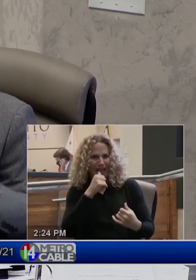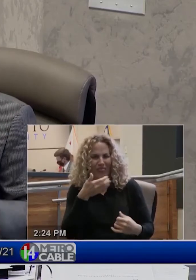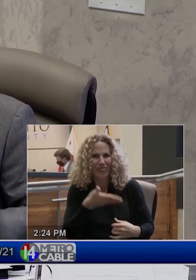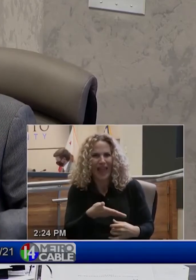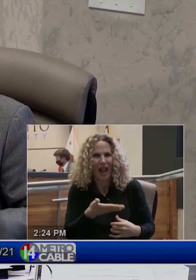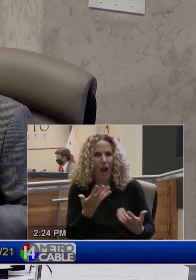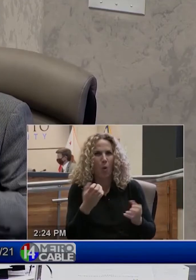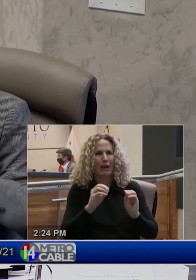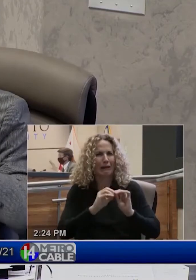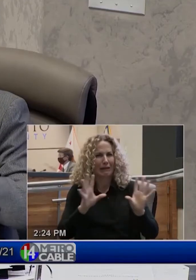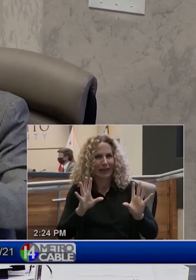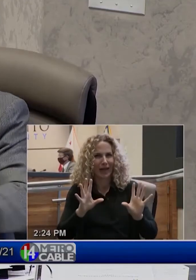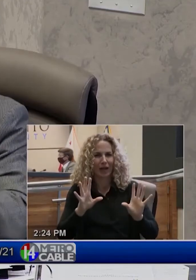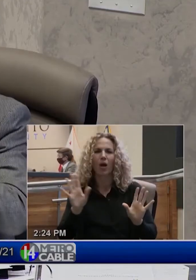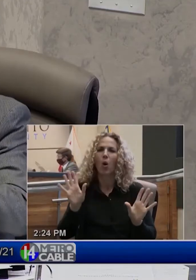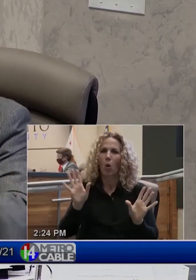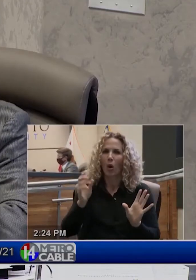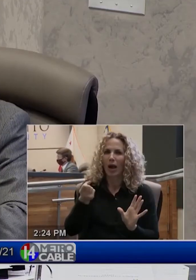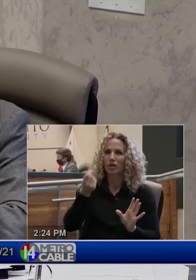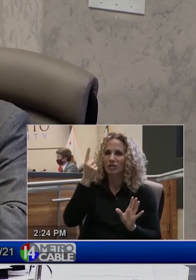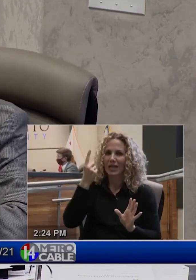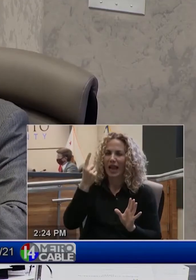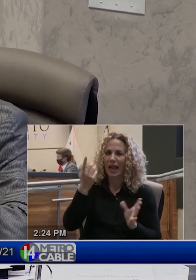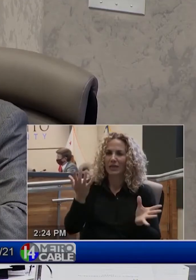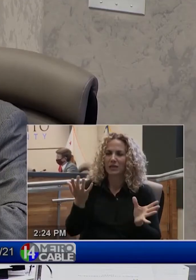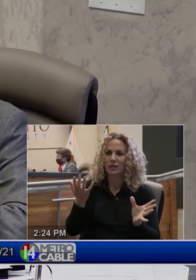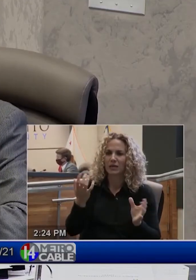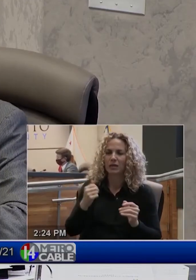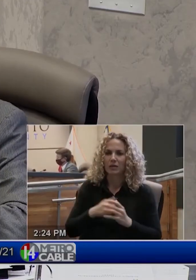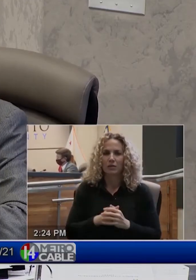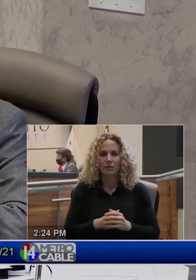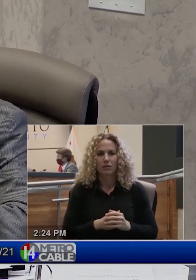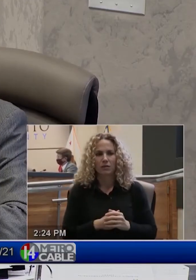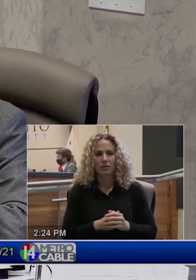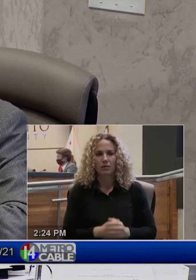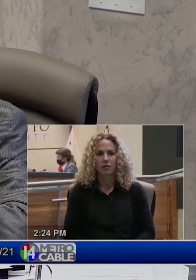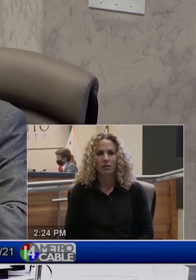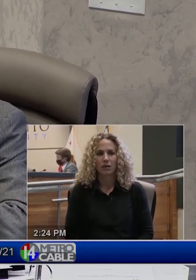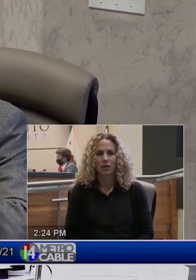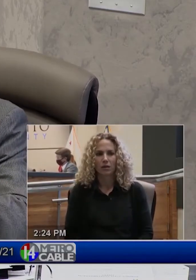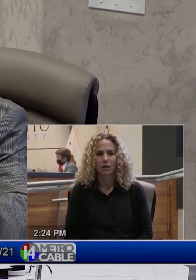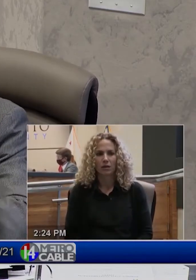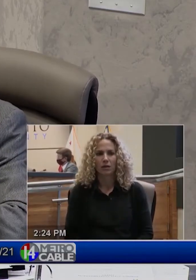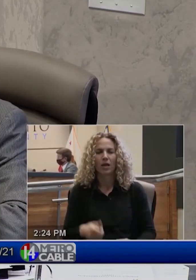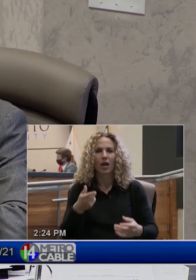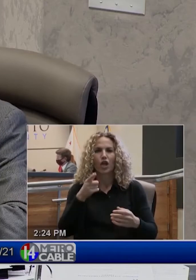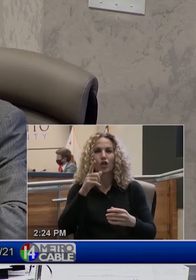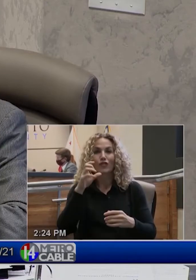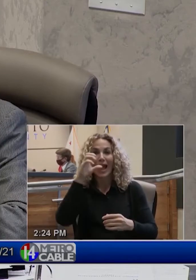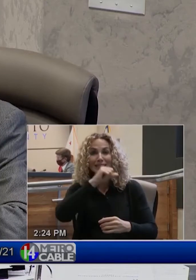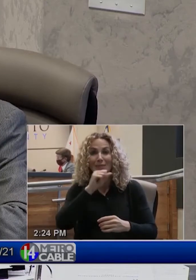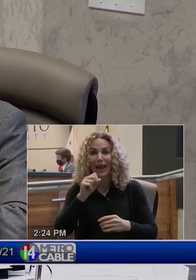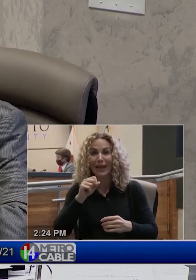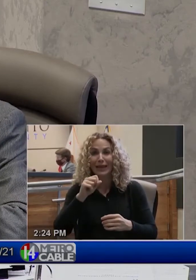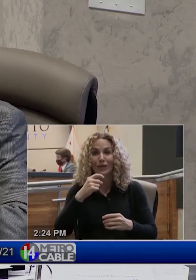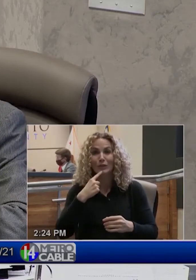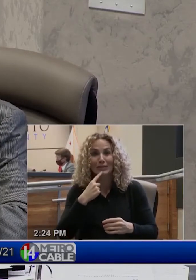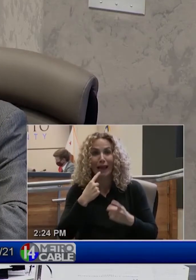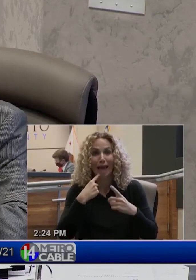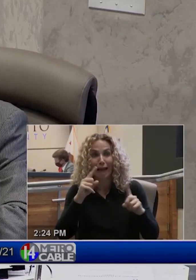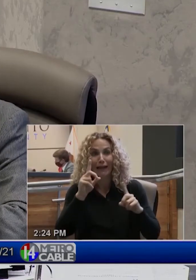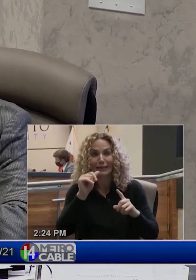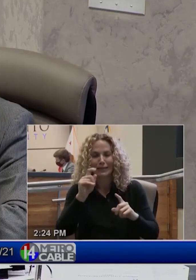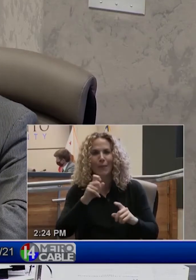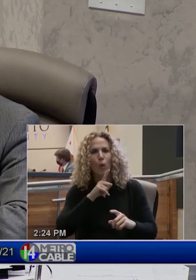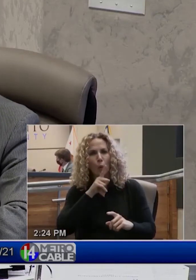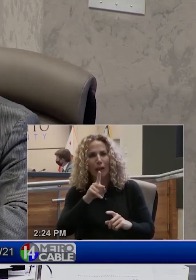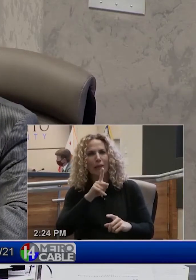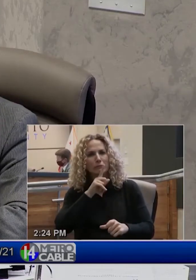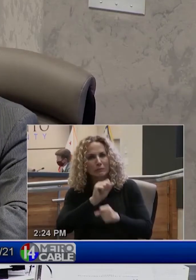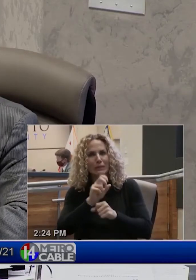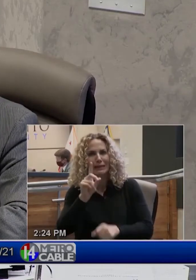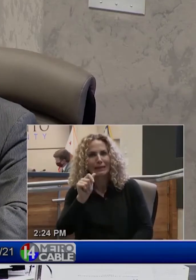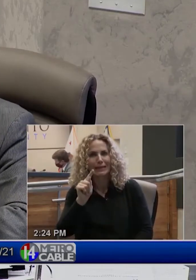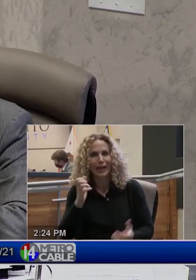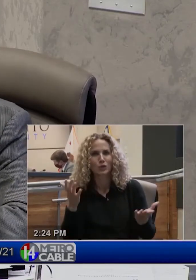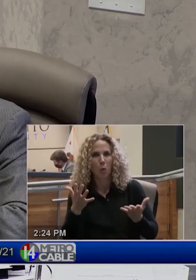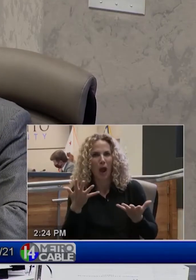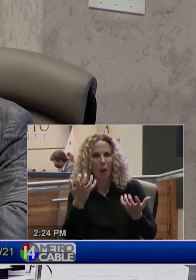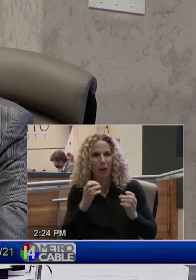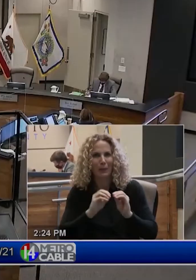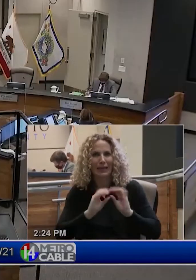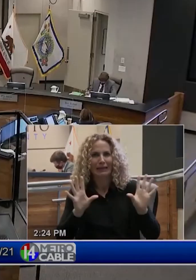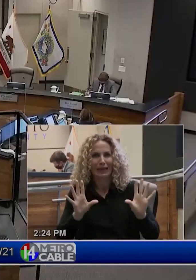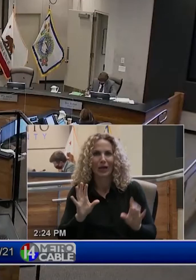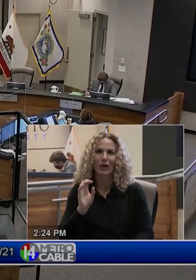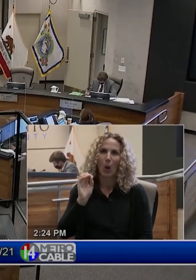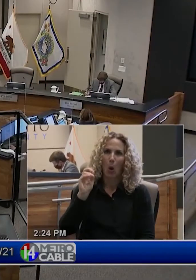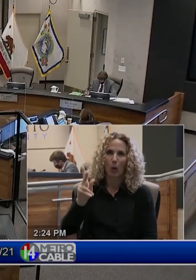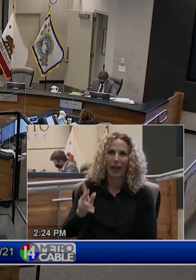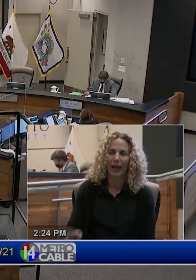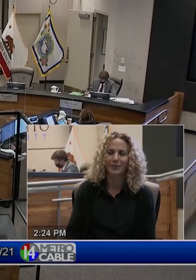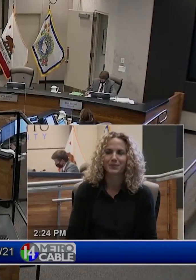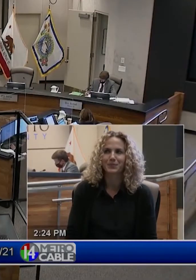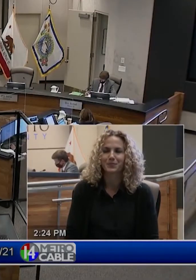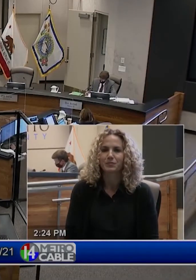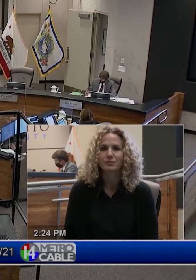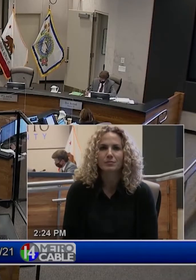YOU KNOW? SO THERE IS IS A FALL PIER.